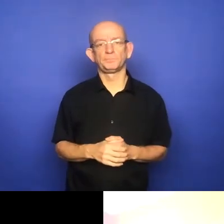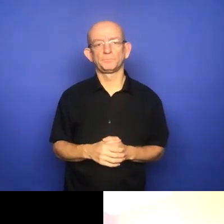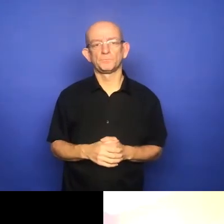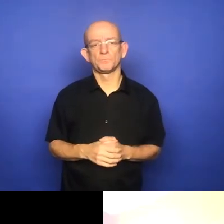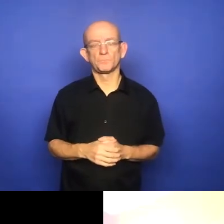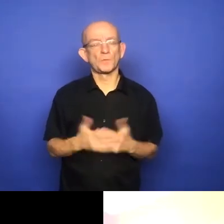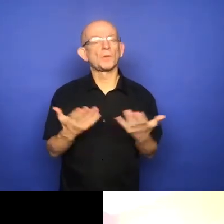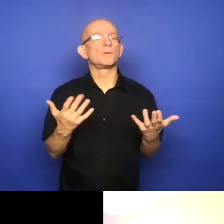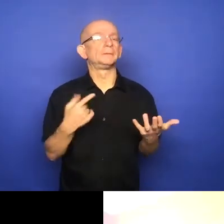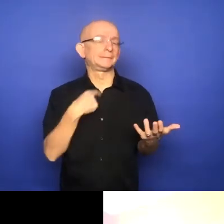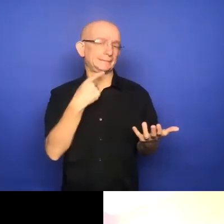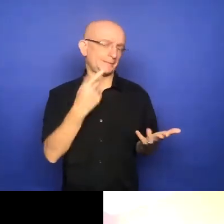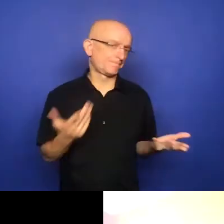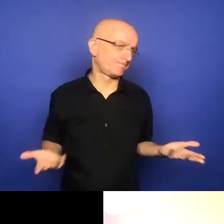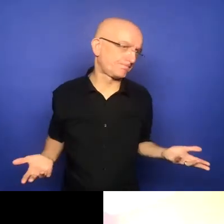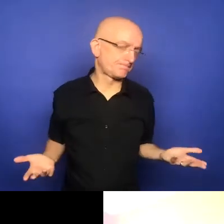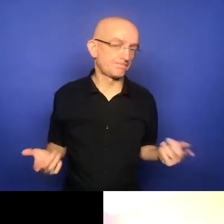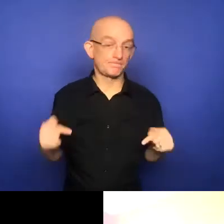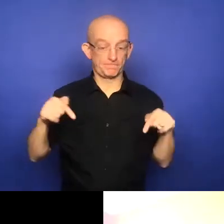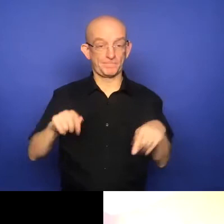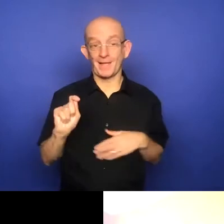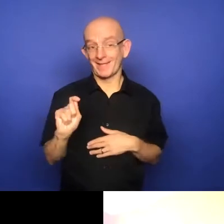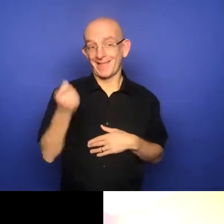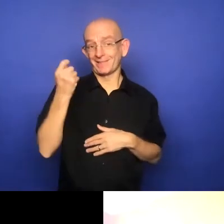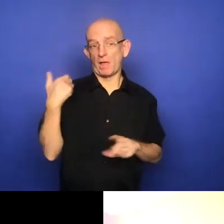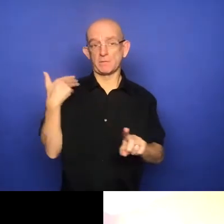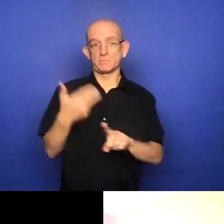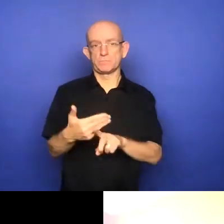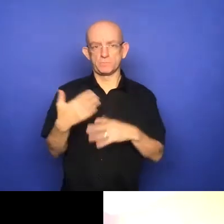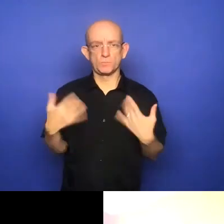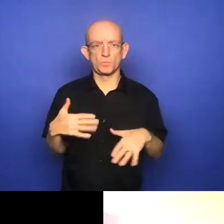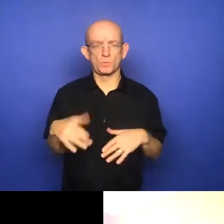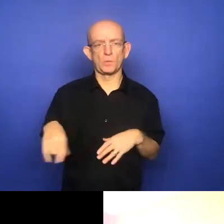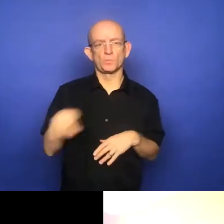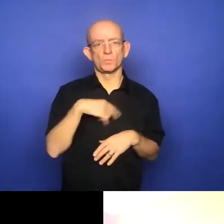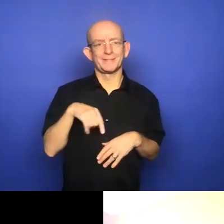that in Kenya